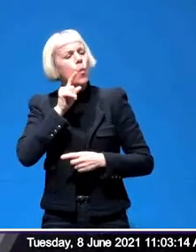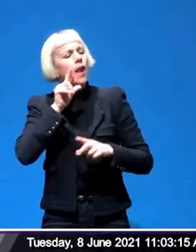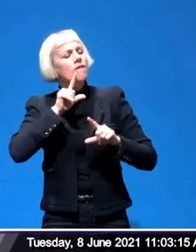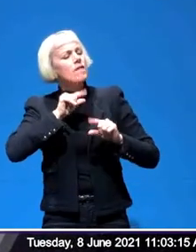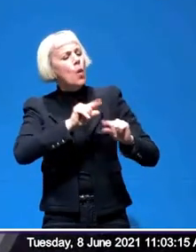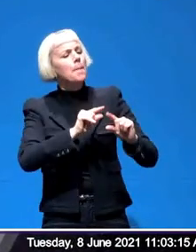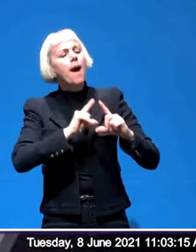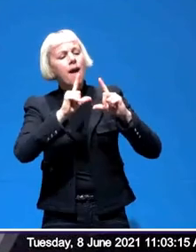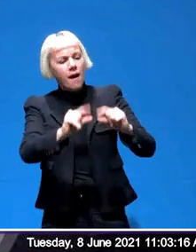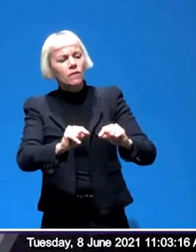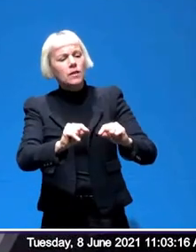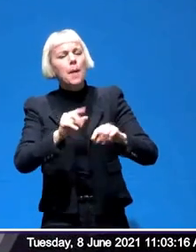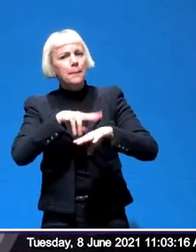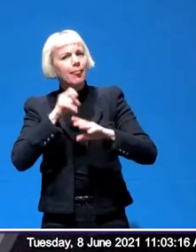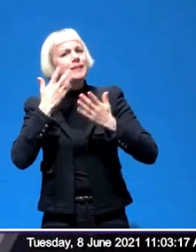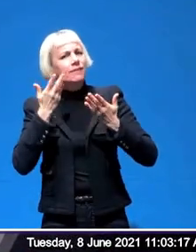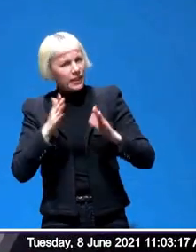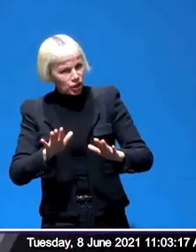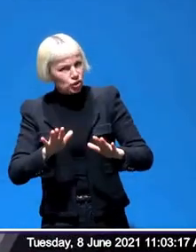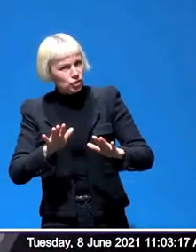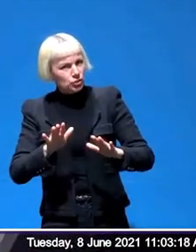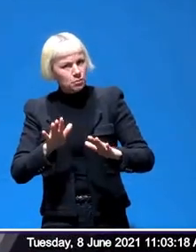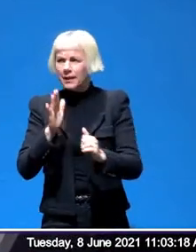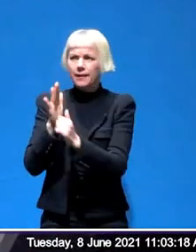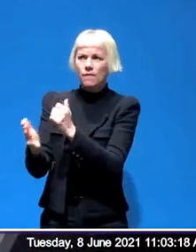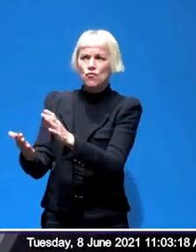But he was going to get back to us, and he never ever did.